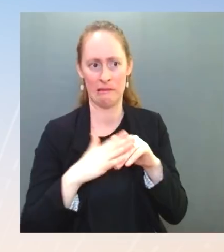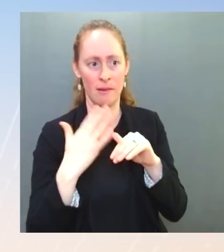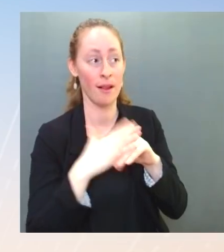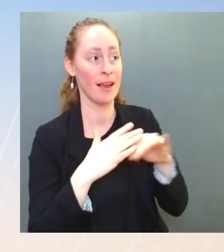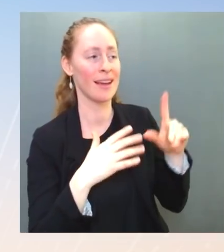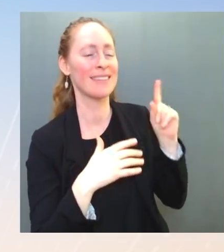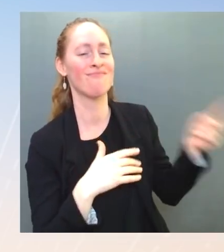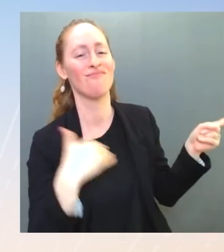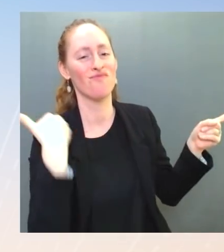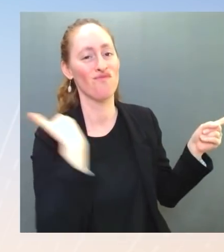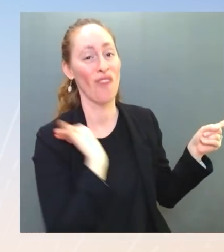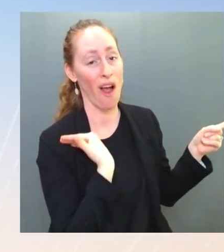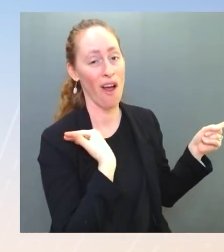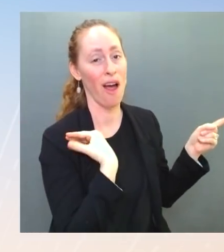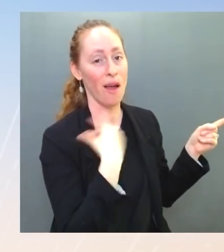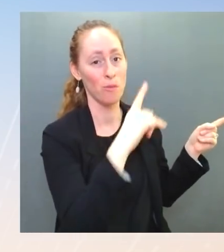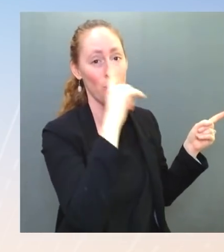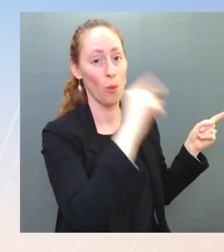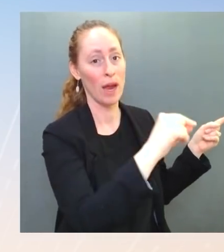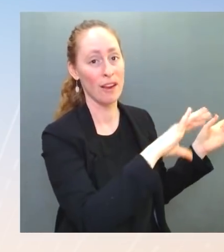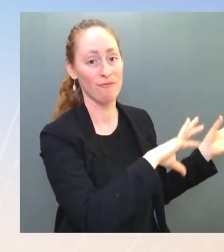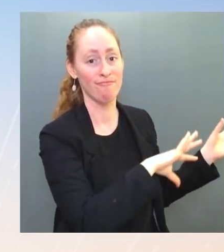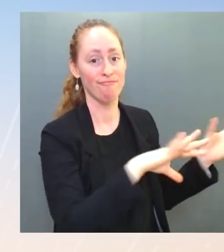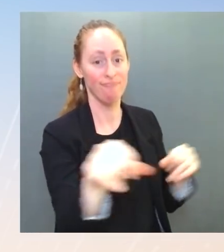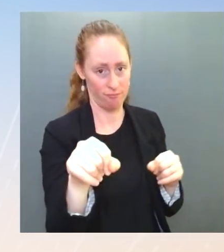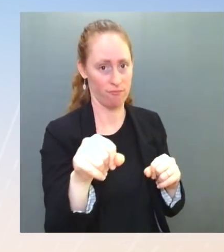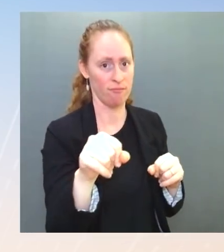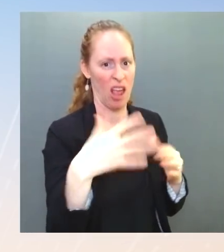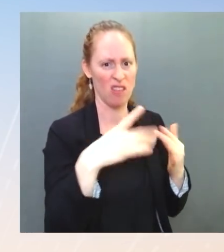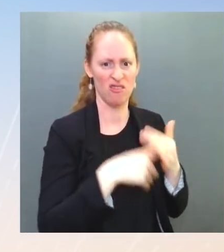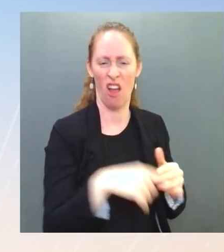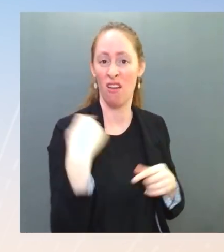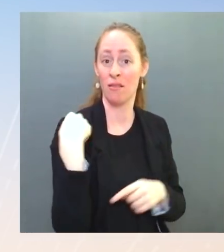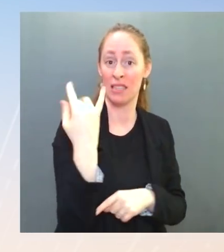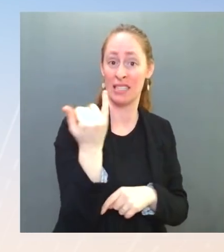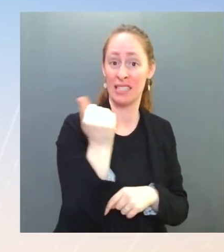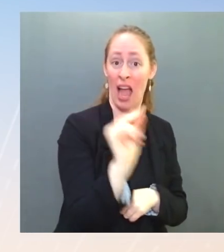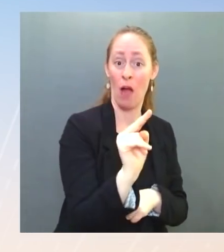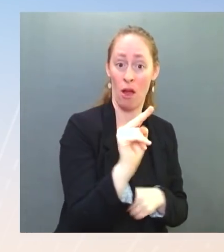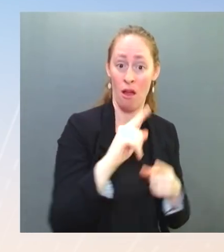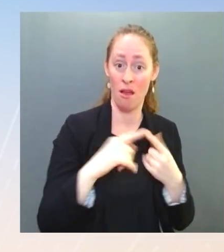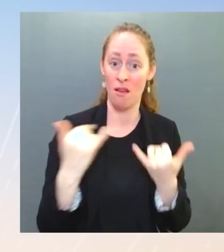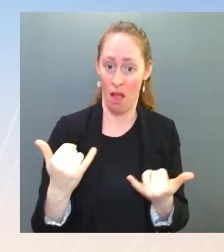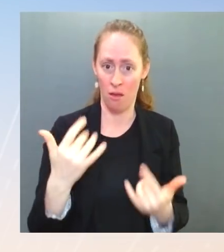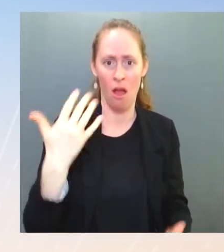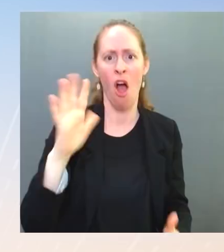average gas prices are up more than 80 cents. Most of the increase occurred in the month of March and at times,